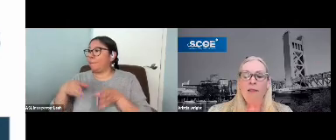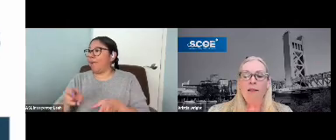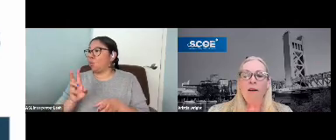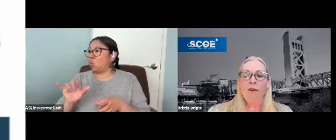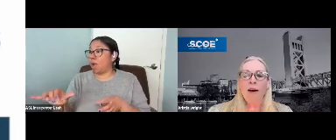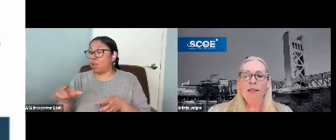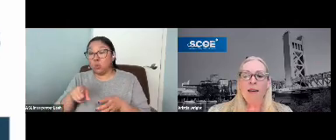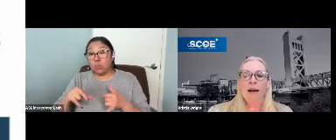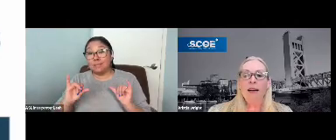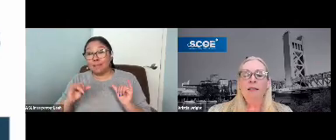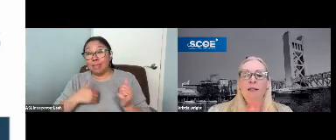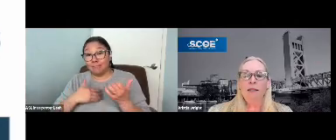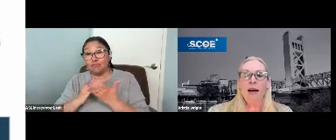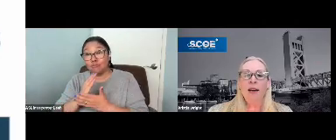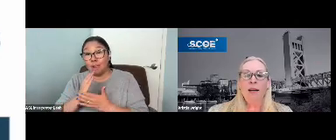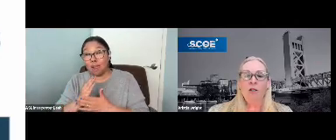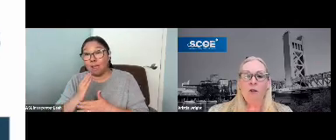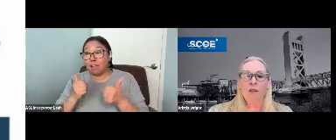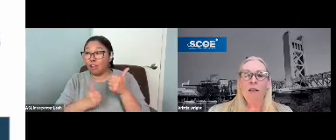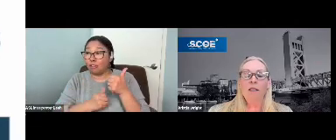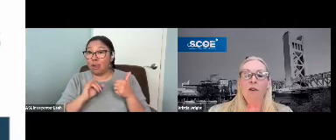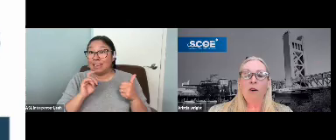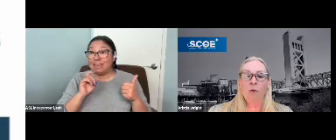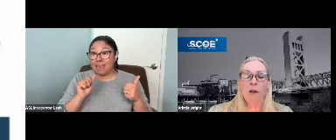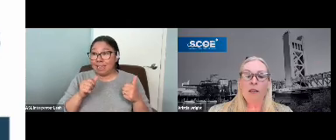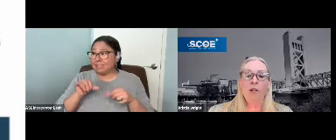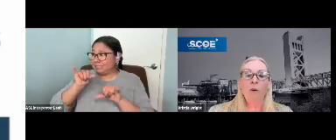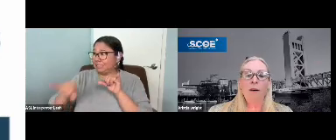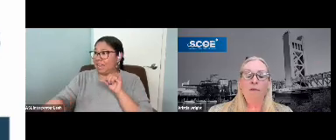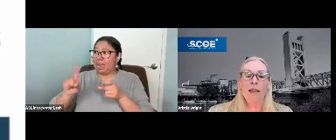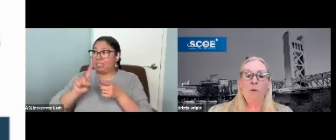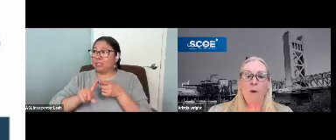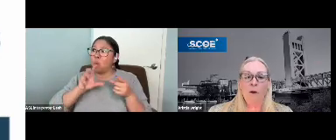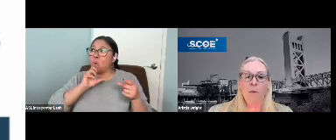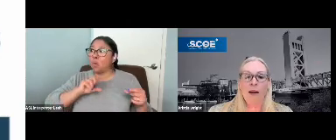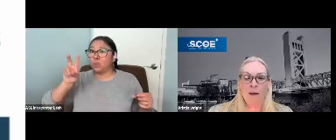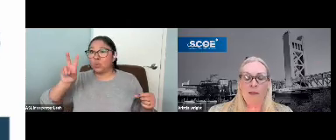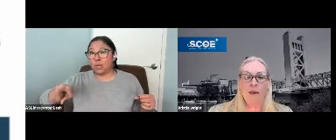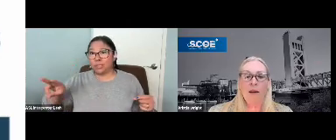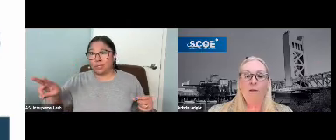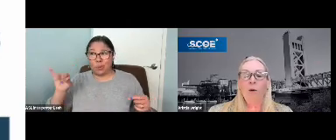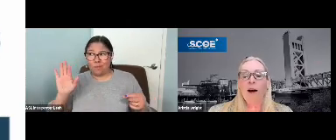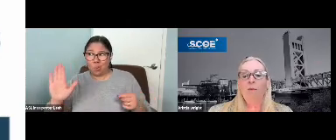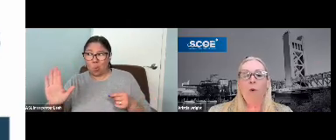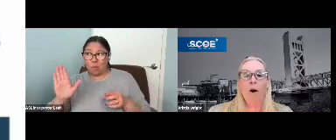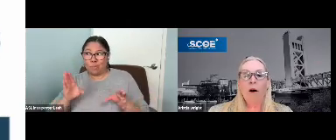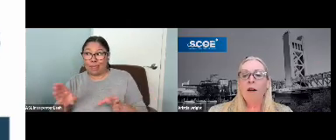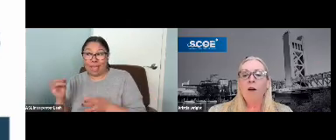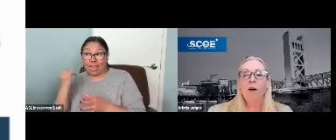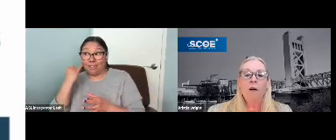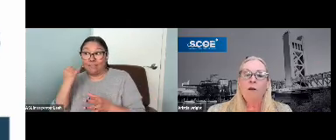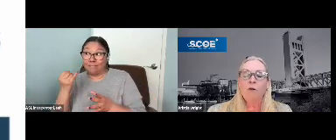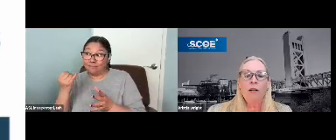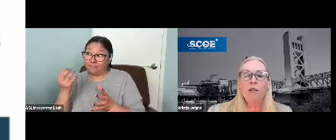right under IDEA to stay in services till you're 22 if that's what your plan is. If you have more